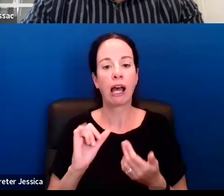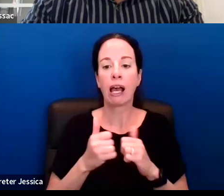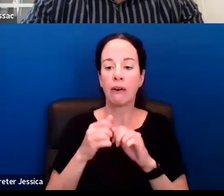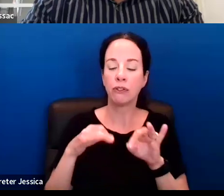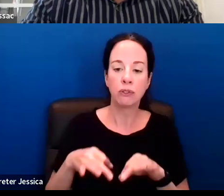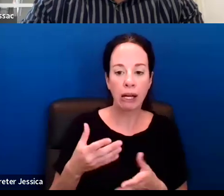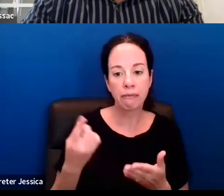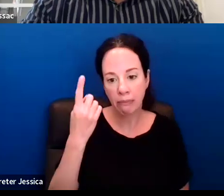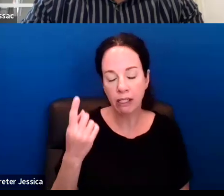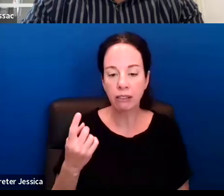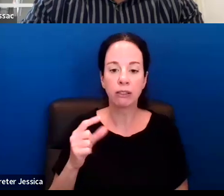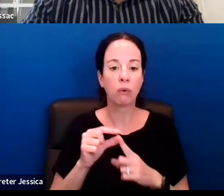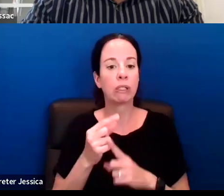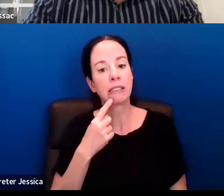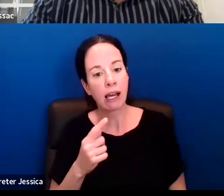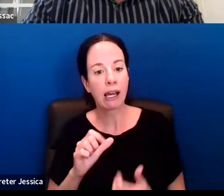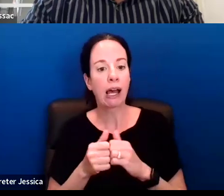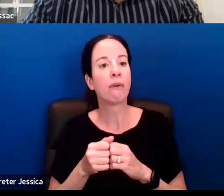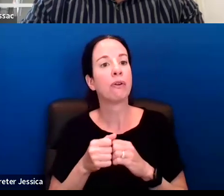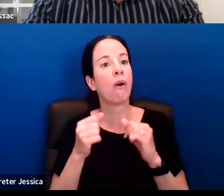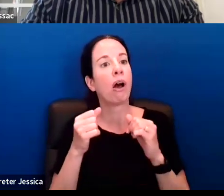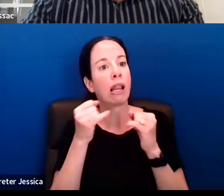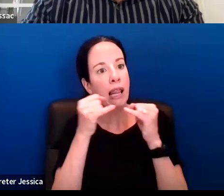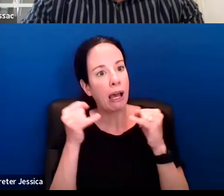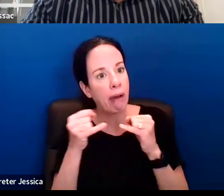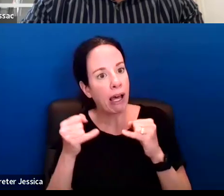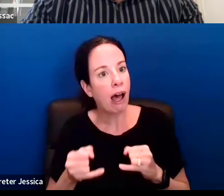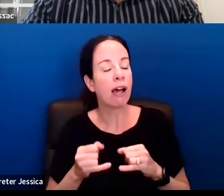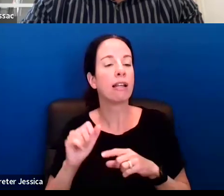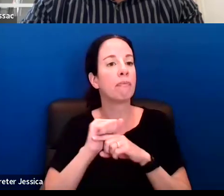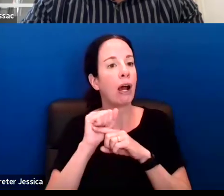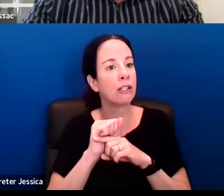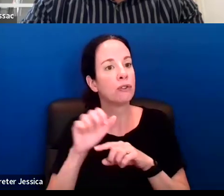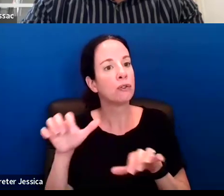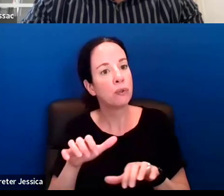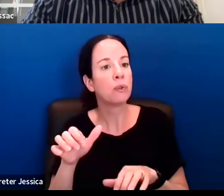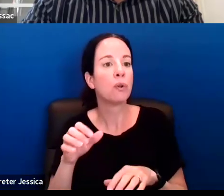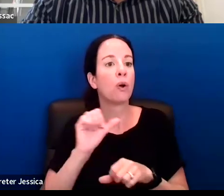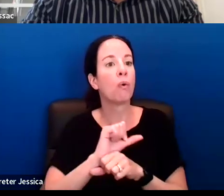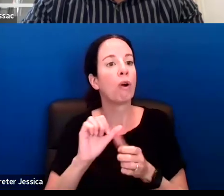words to say, kind of line by line, the exercises to do, worksheets, handouts, etc. And then through